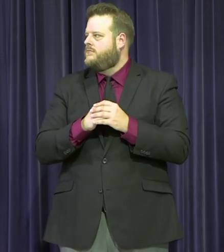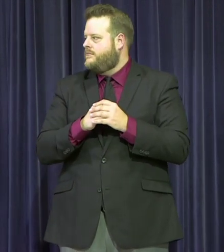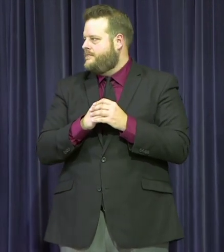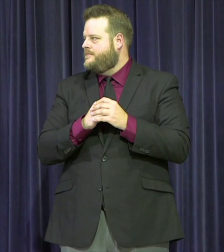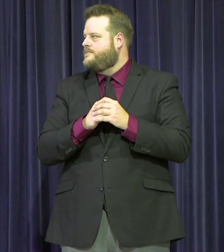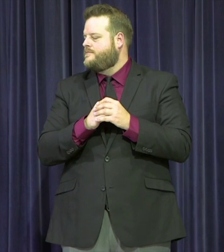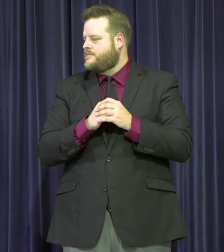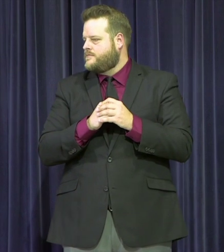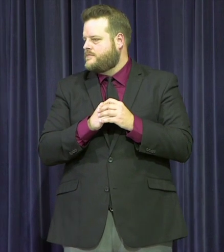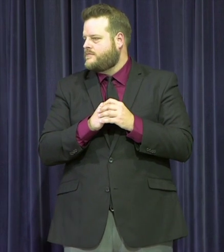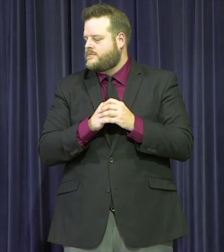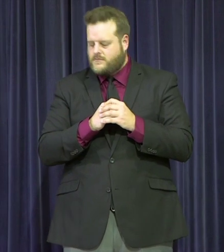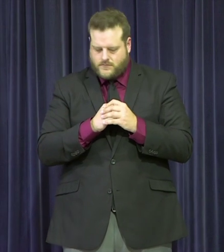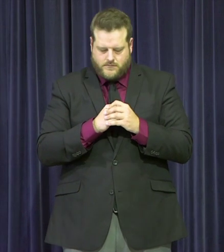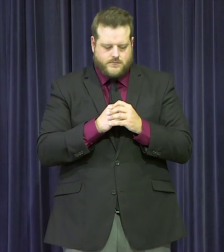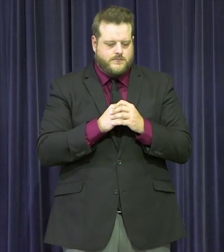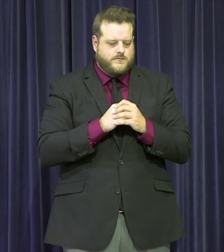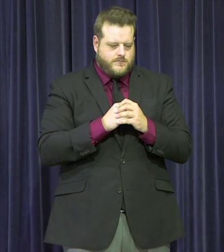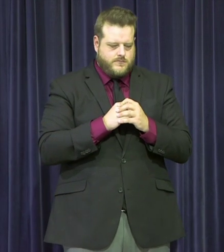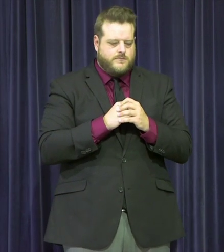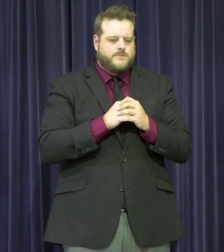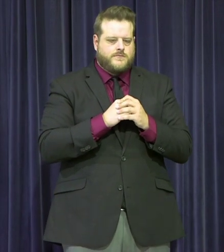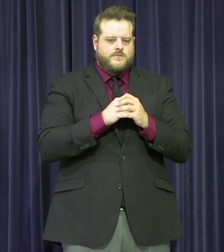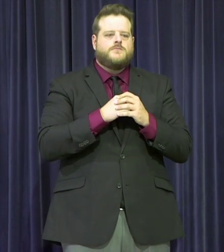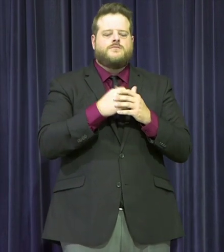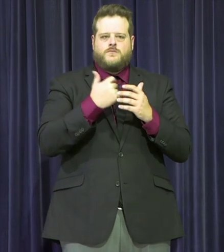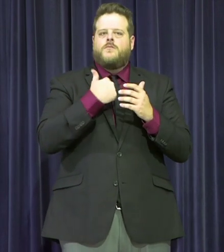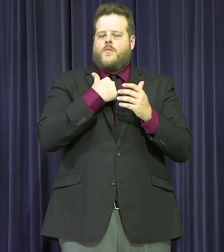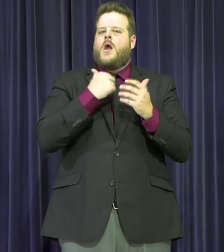I will commit to .....I want to make sure I get around the state.